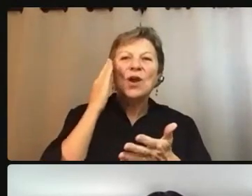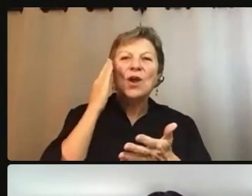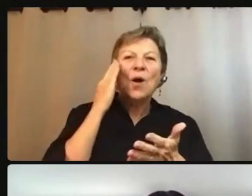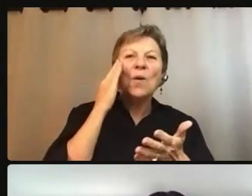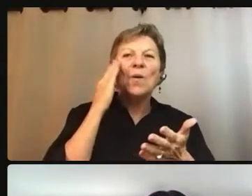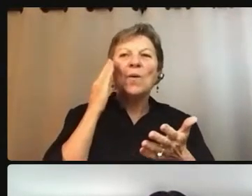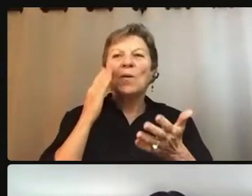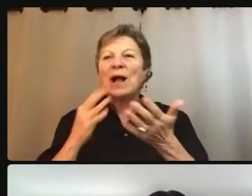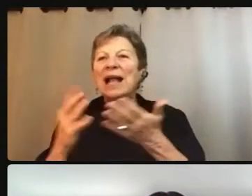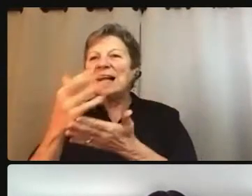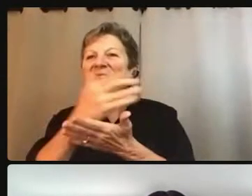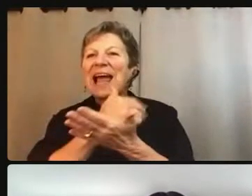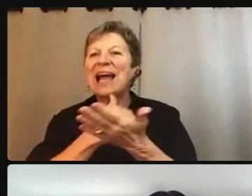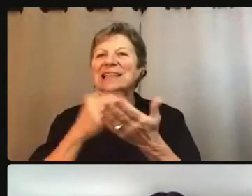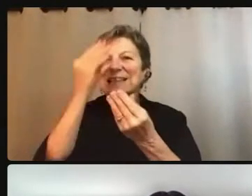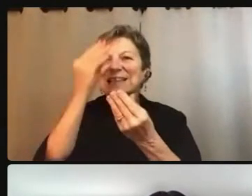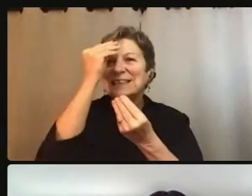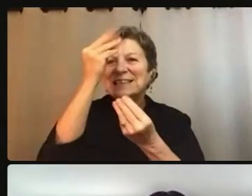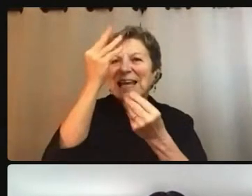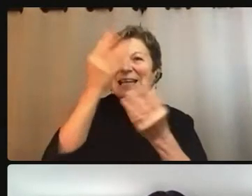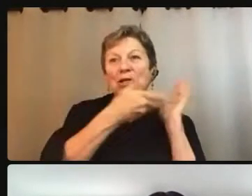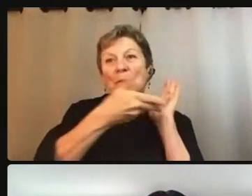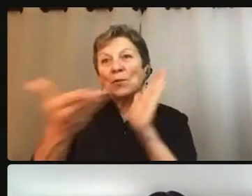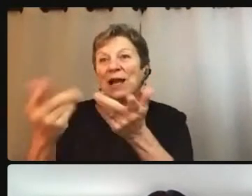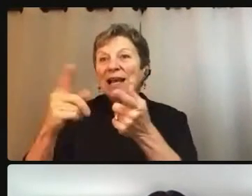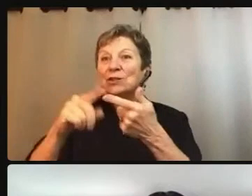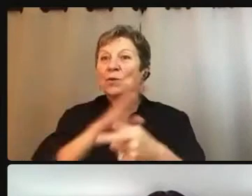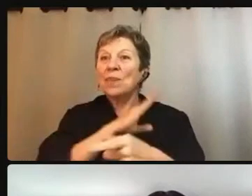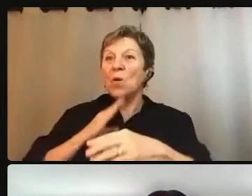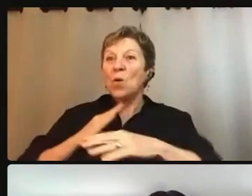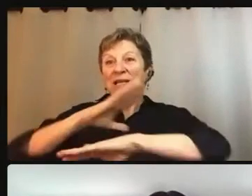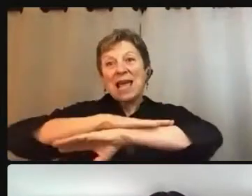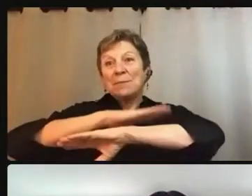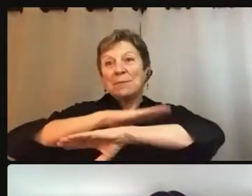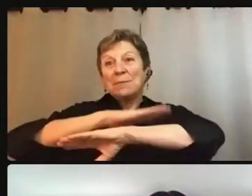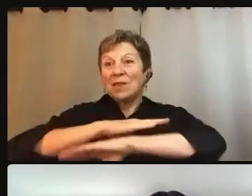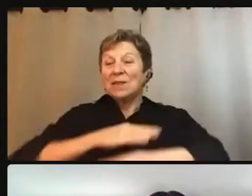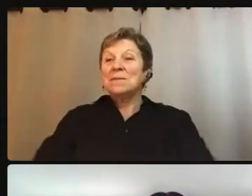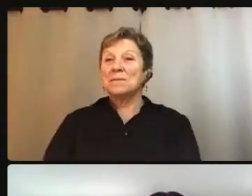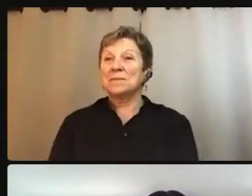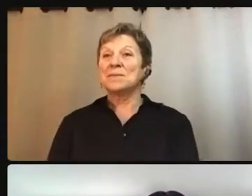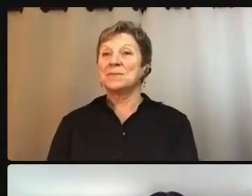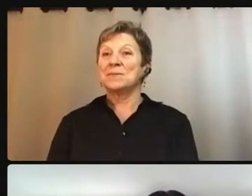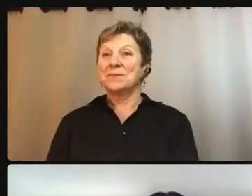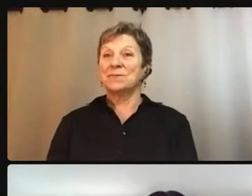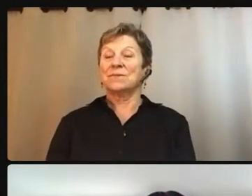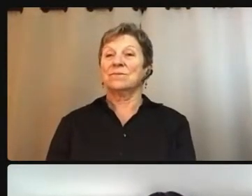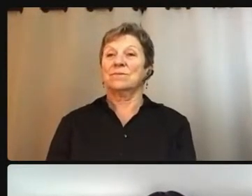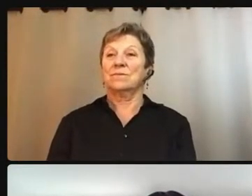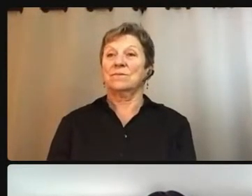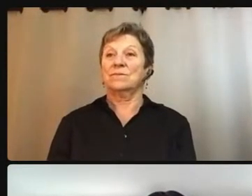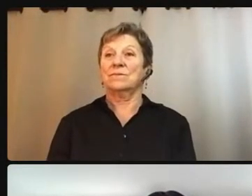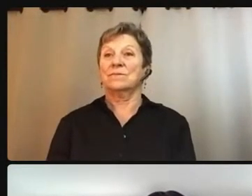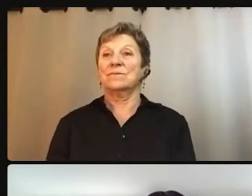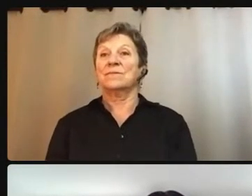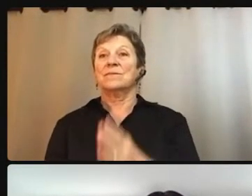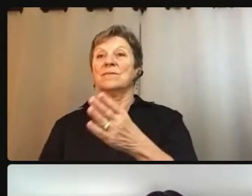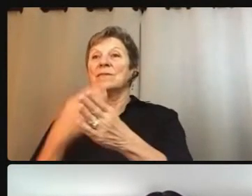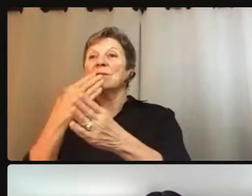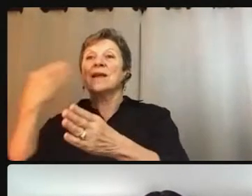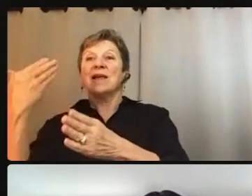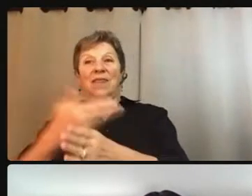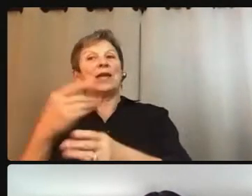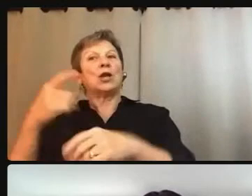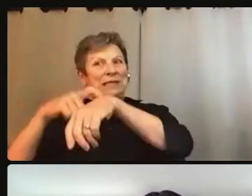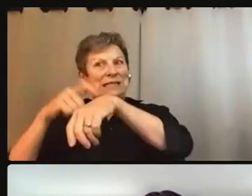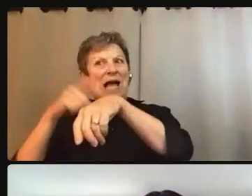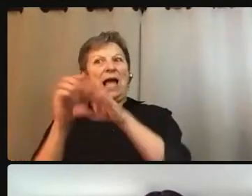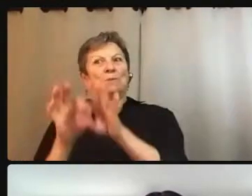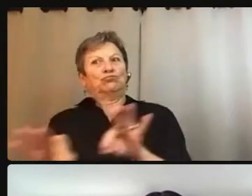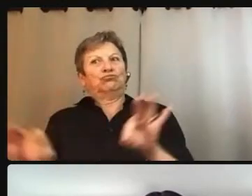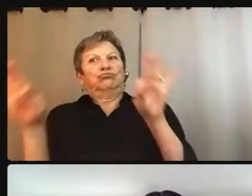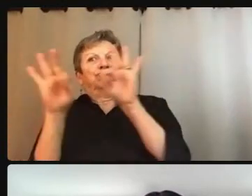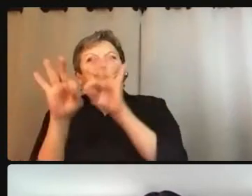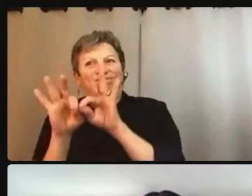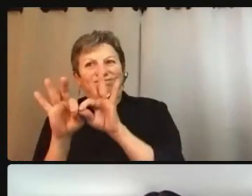THE TIME AND EFFORT TO KNOW AND